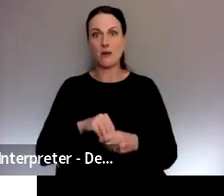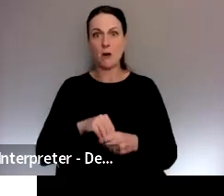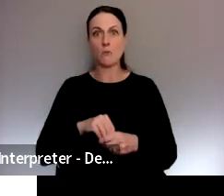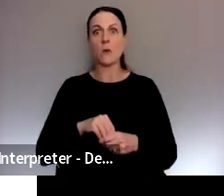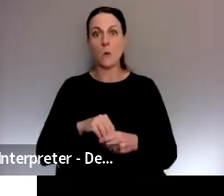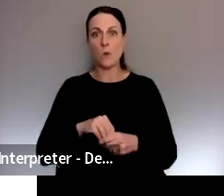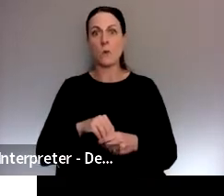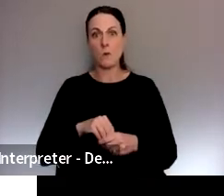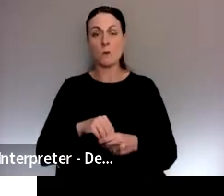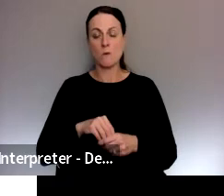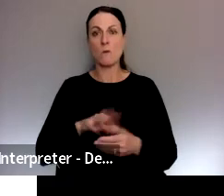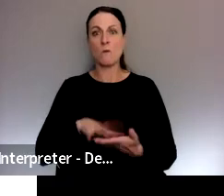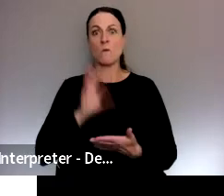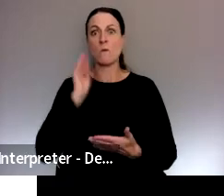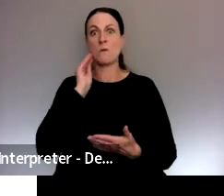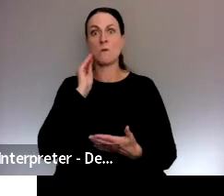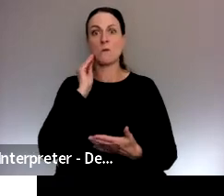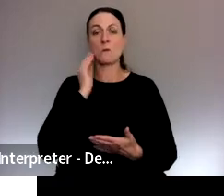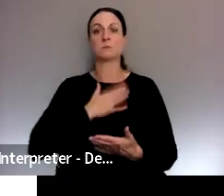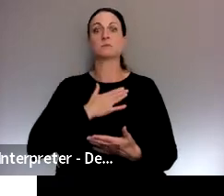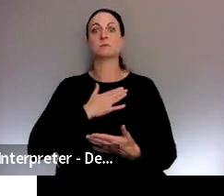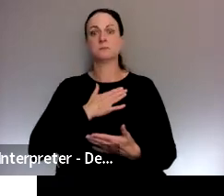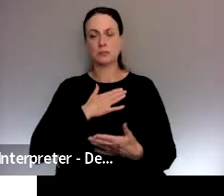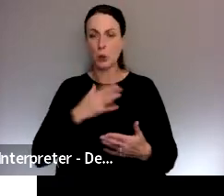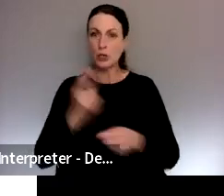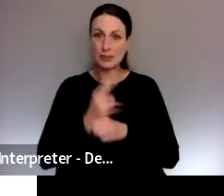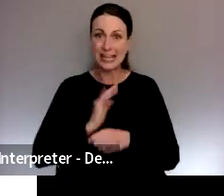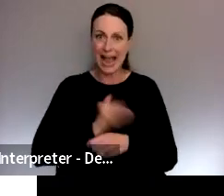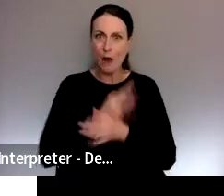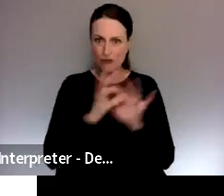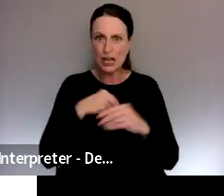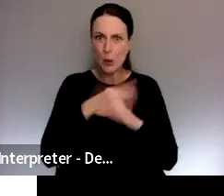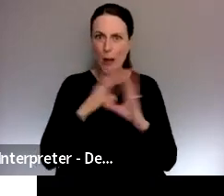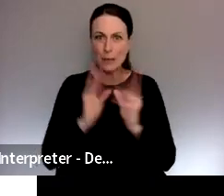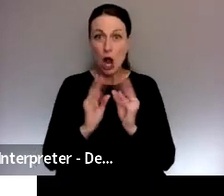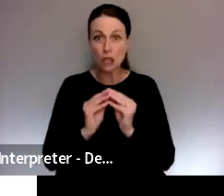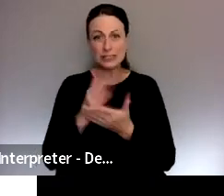And so, using our free webinars, you know, is part of it too. But I think